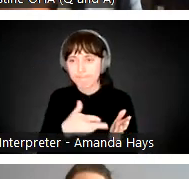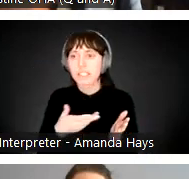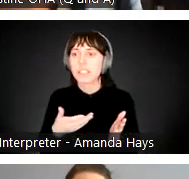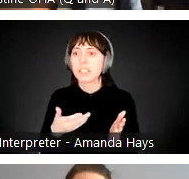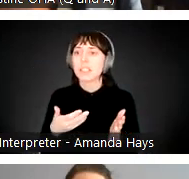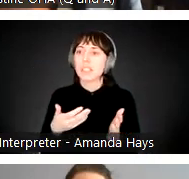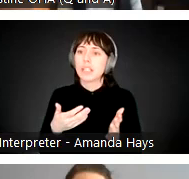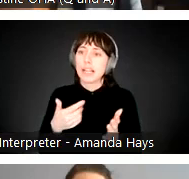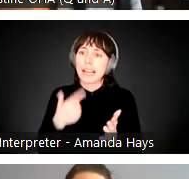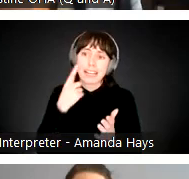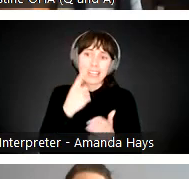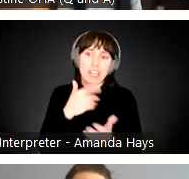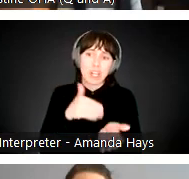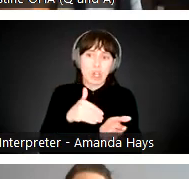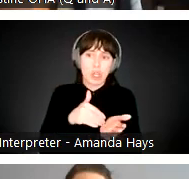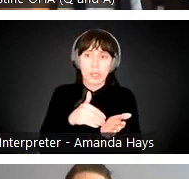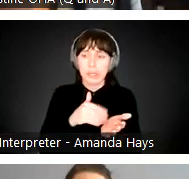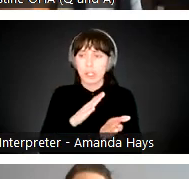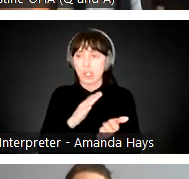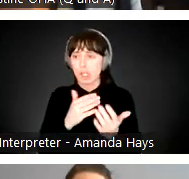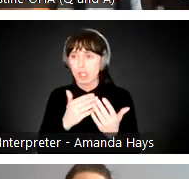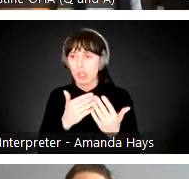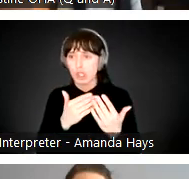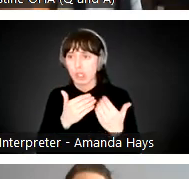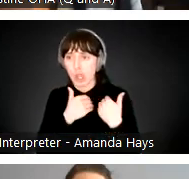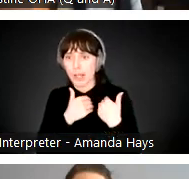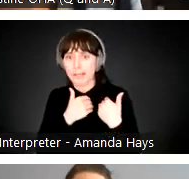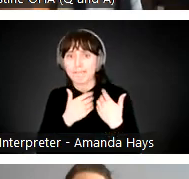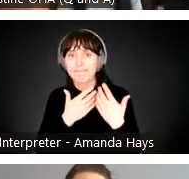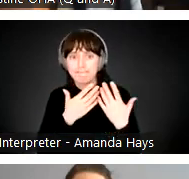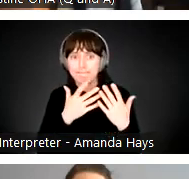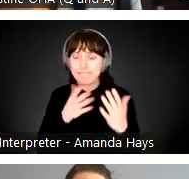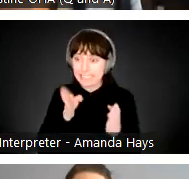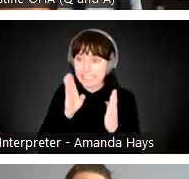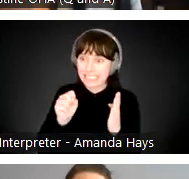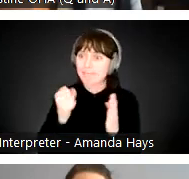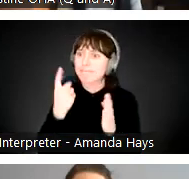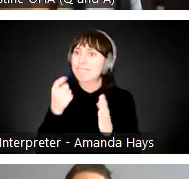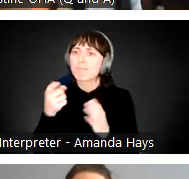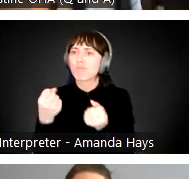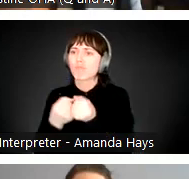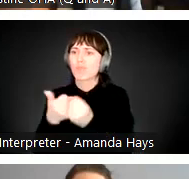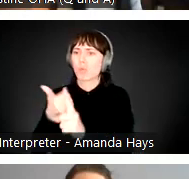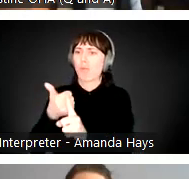what your job is to, is to be a good advocate for yourself. And that might mean bringing in a family